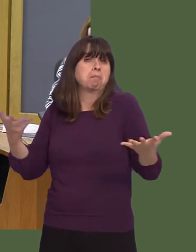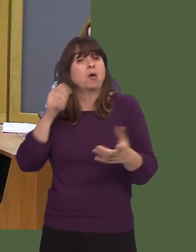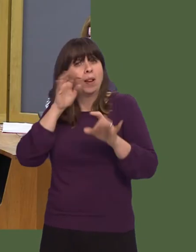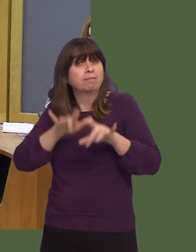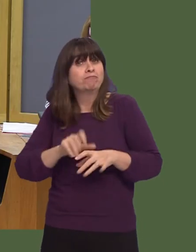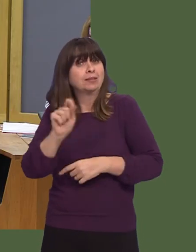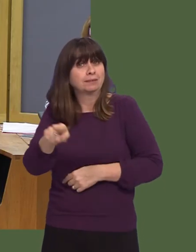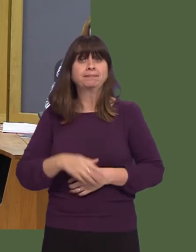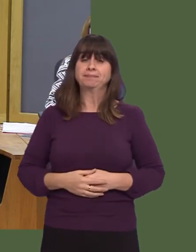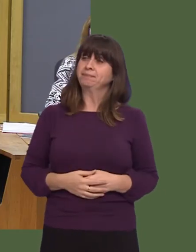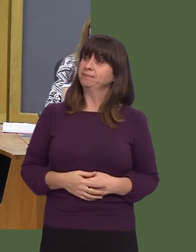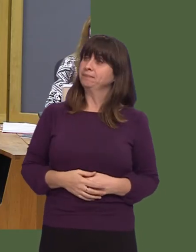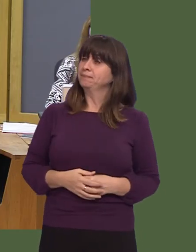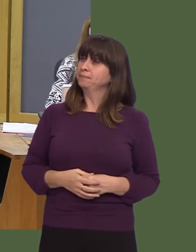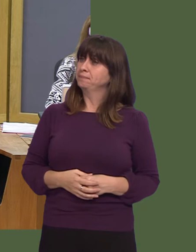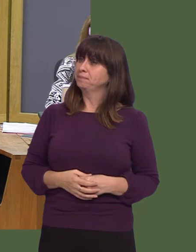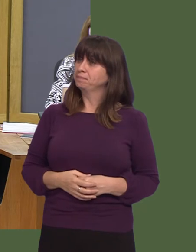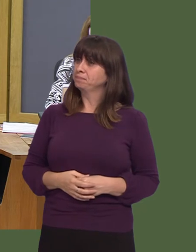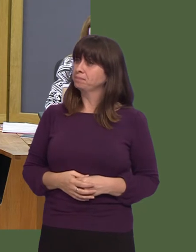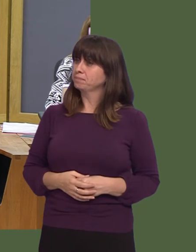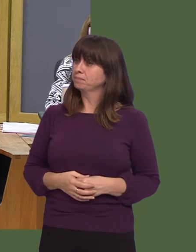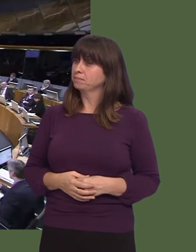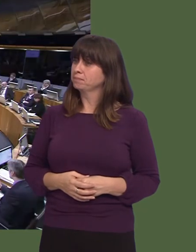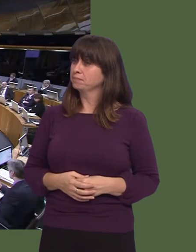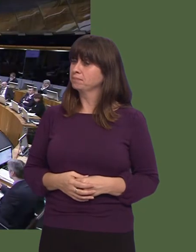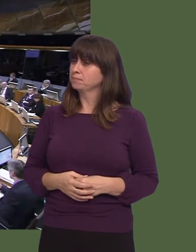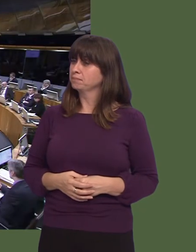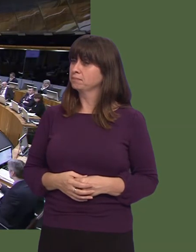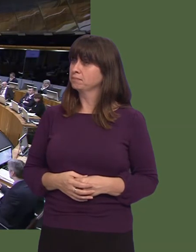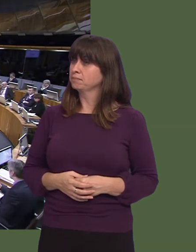Russell George AM: First Minister, I just heard your previous response. Do you agree